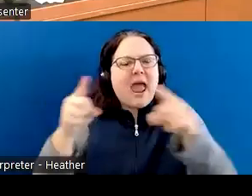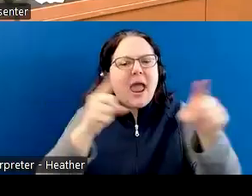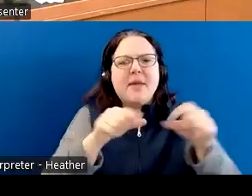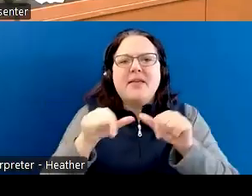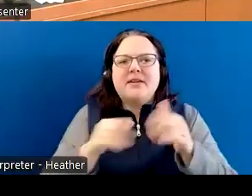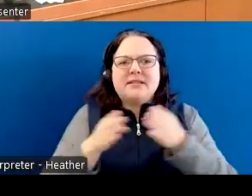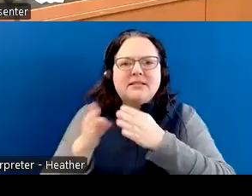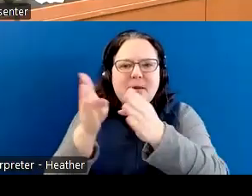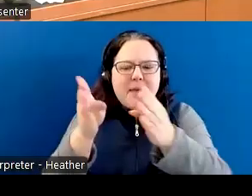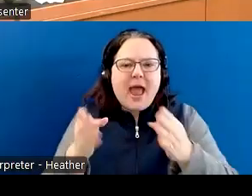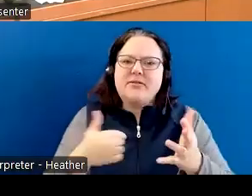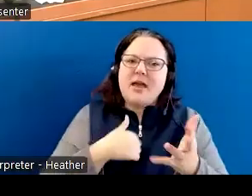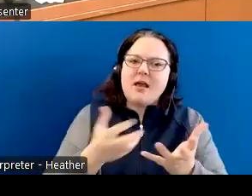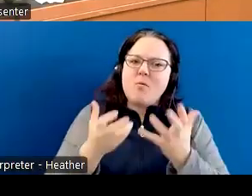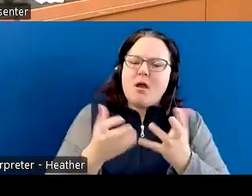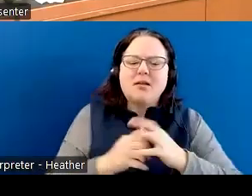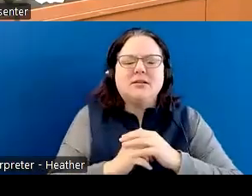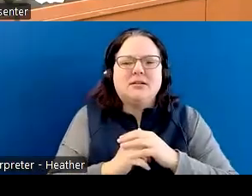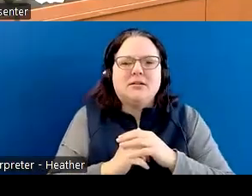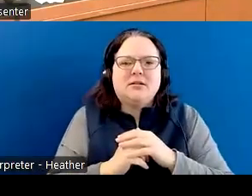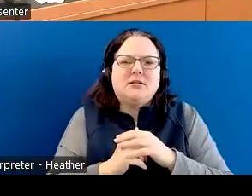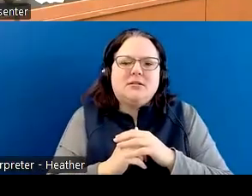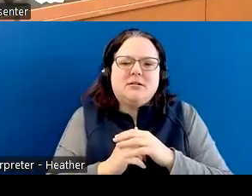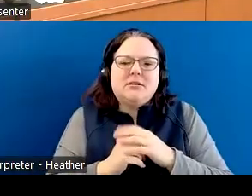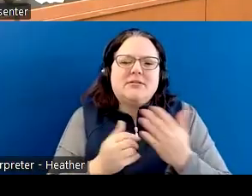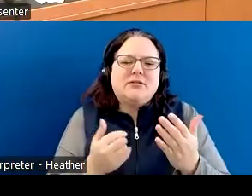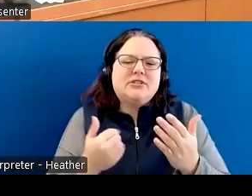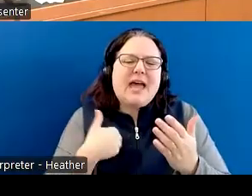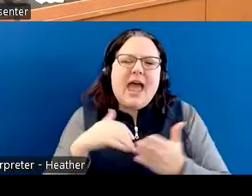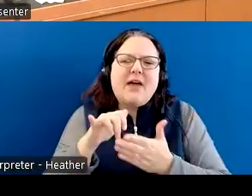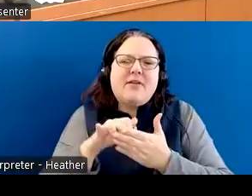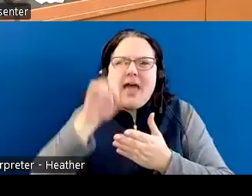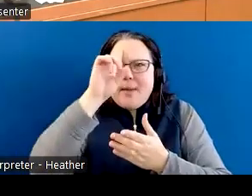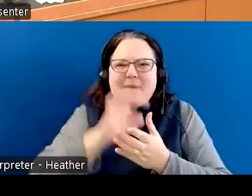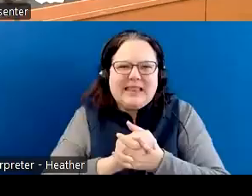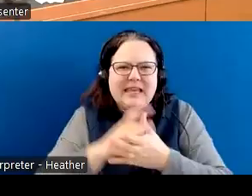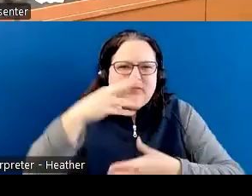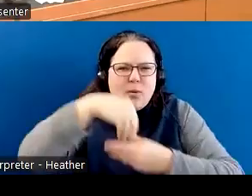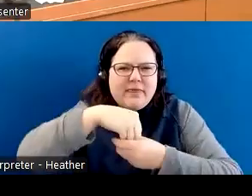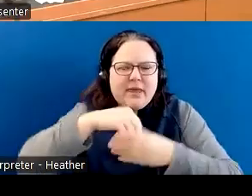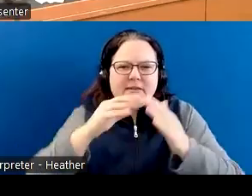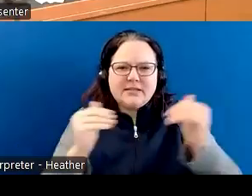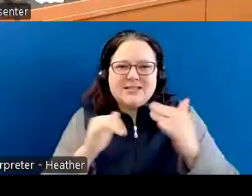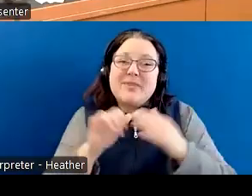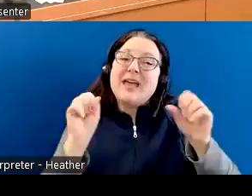to go. Um so, just like I said, just having faith that these things it works. It's just